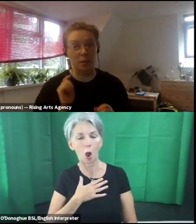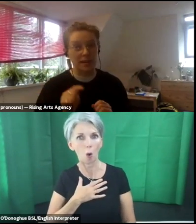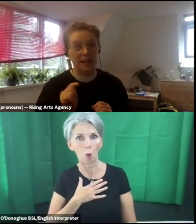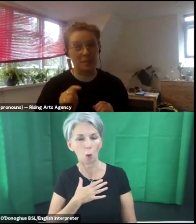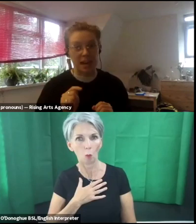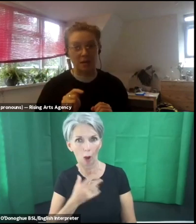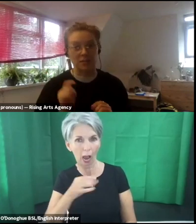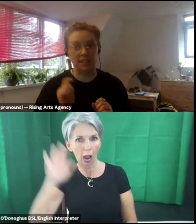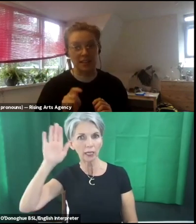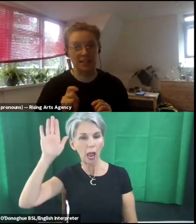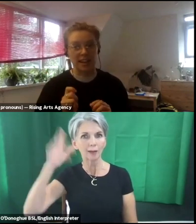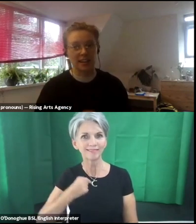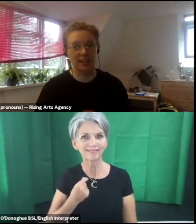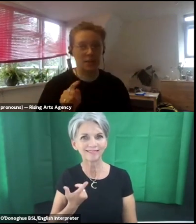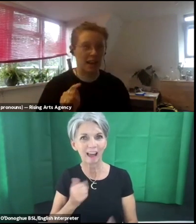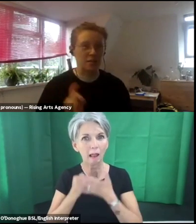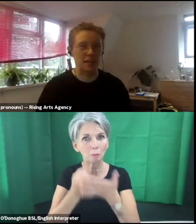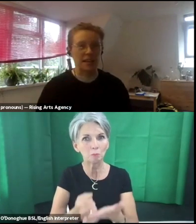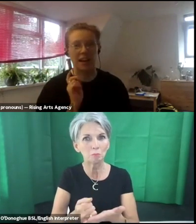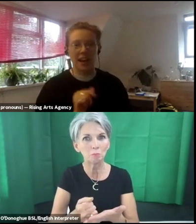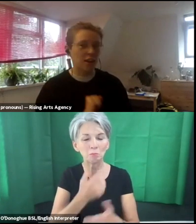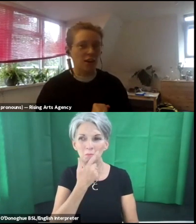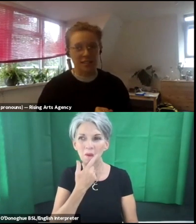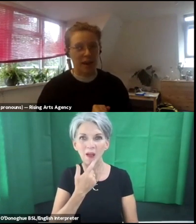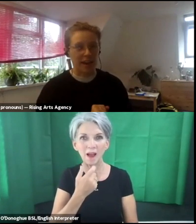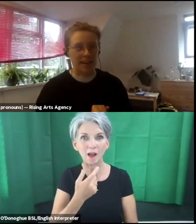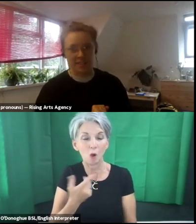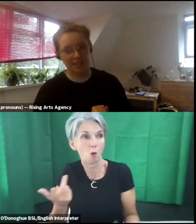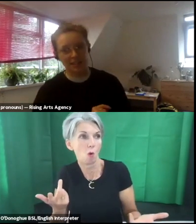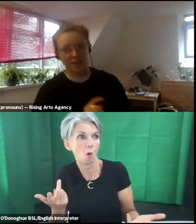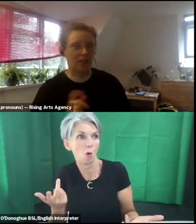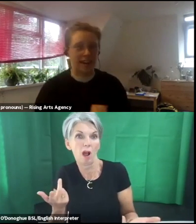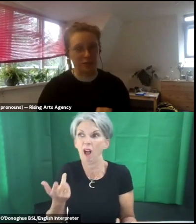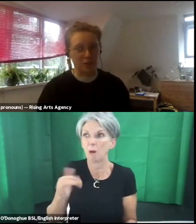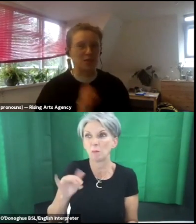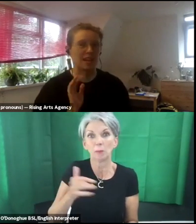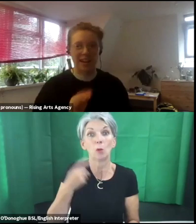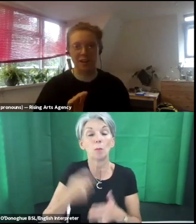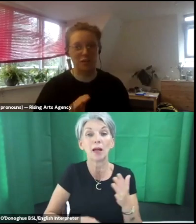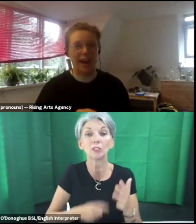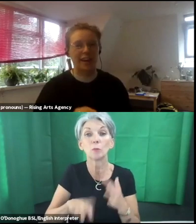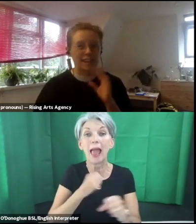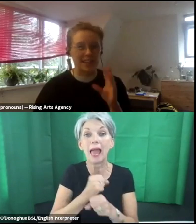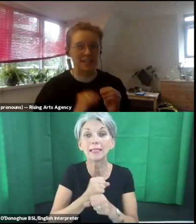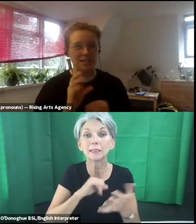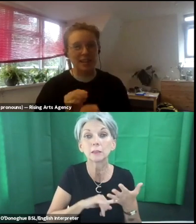I can put my name down next to somebody else' and being like, 'I can go and get some eggs for a lady in Fishponds, I can do that.' And I think it's those